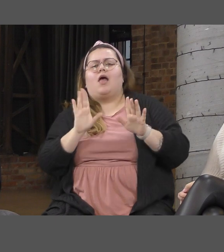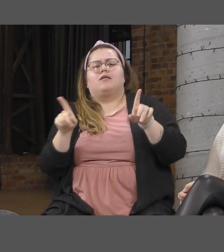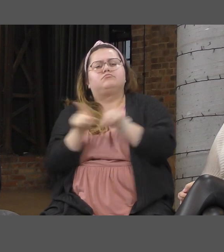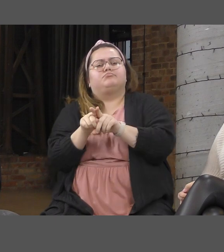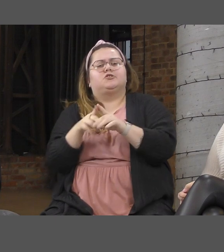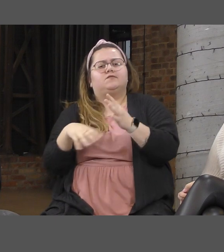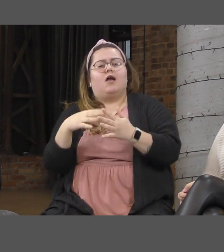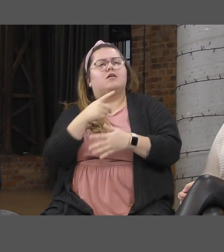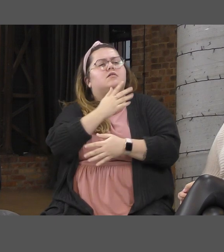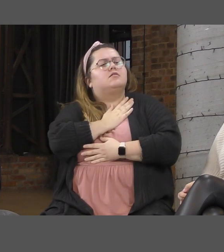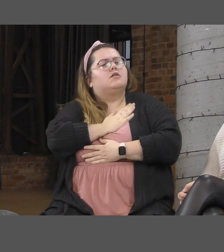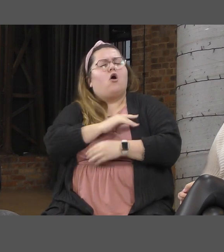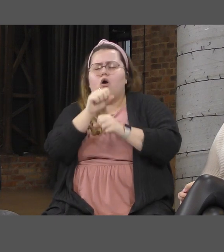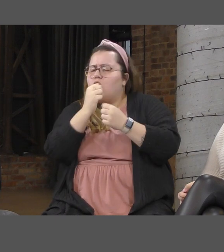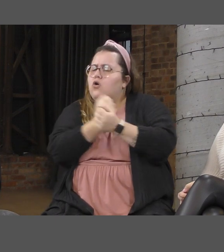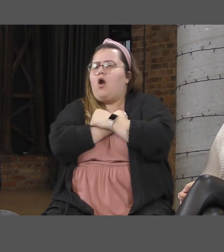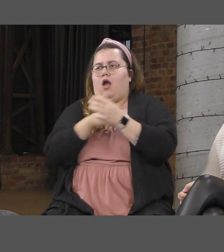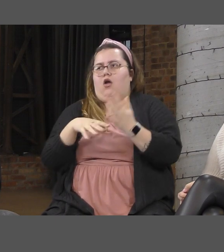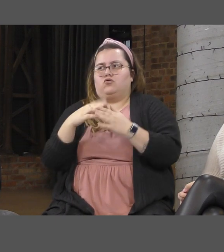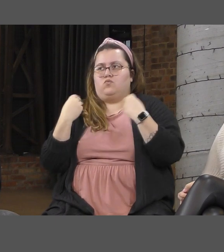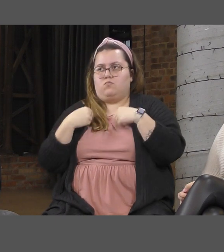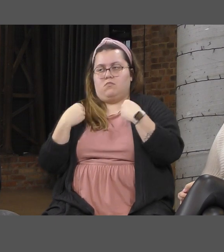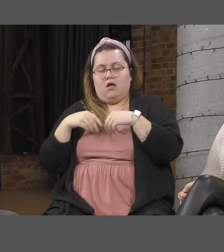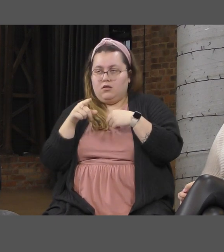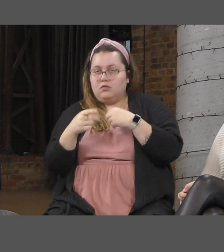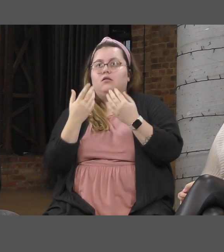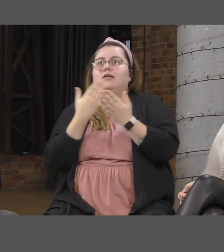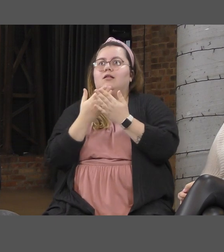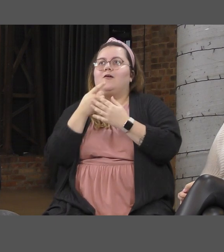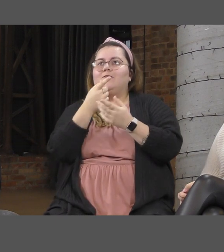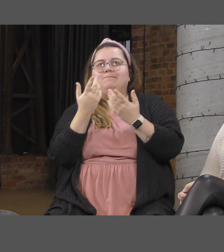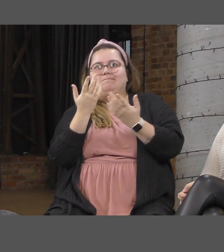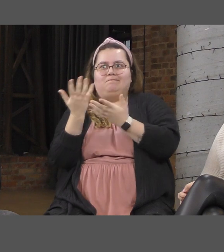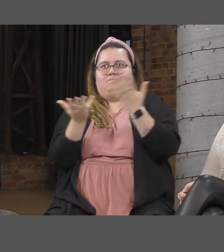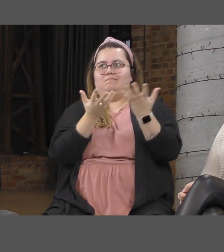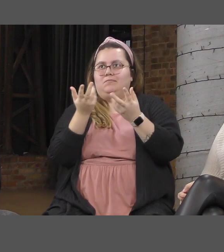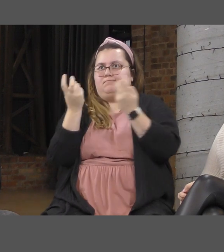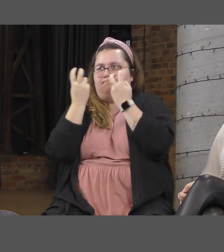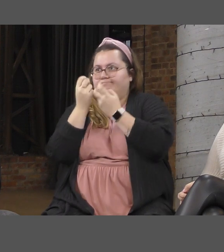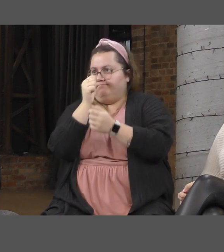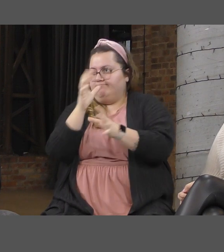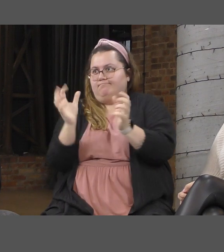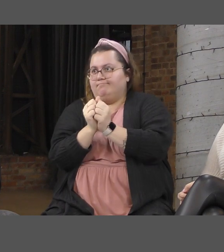She wanted to find a job just like that, also as a seamstress. She loves sewing very much, sewing clothes. She searched and searched.